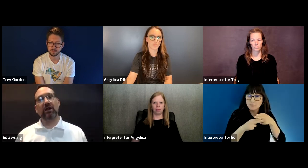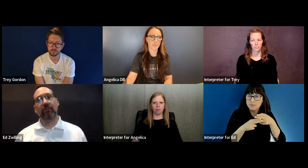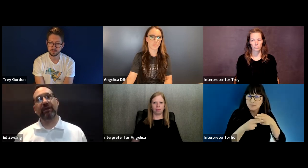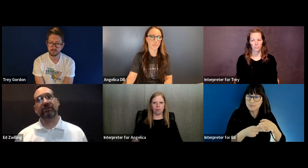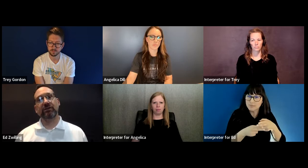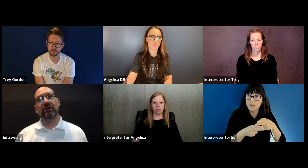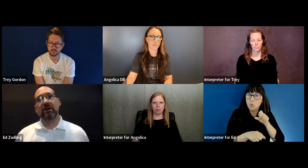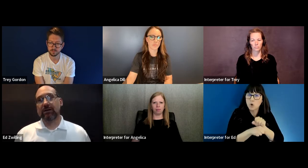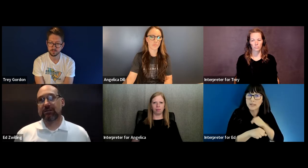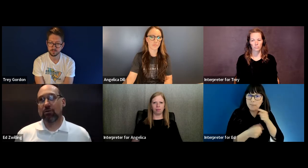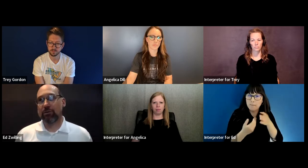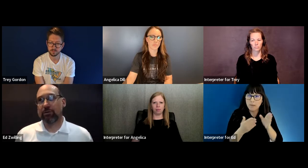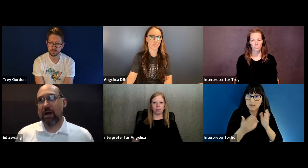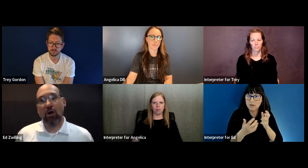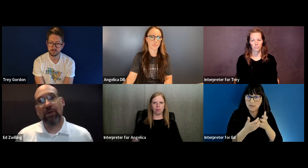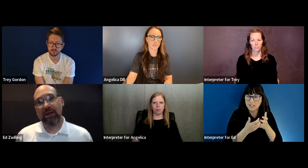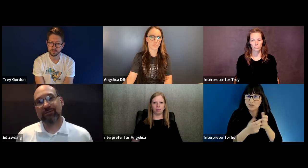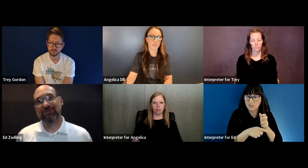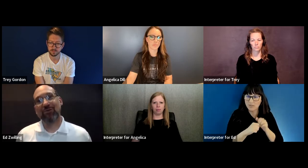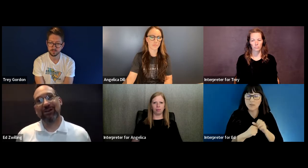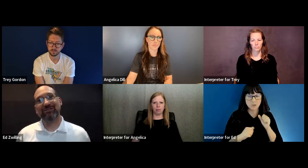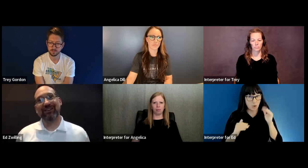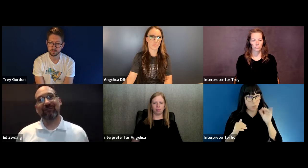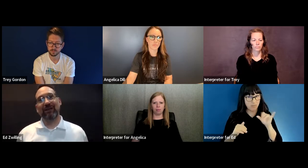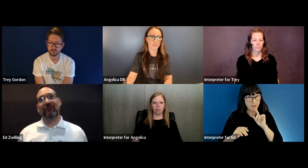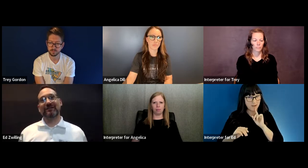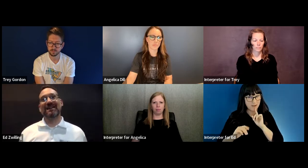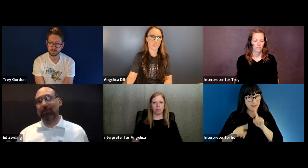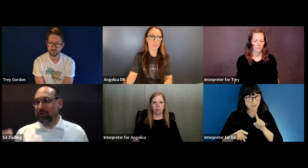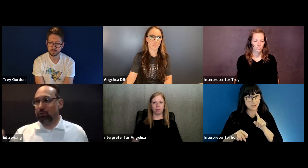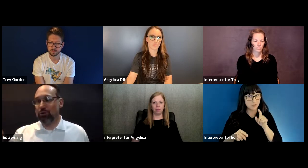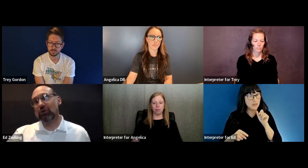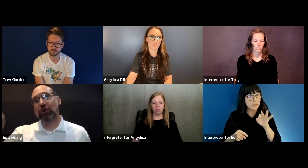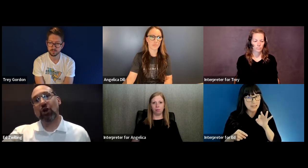accommodation so i hope that answers the question if it's not a place where you would go